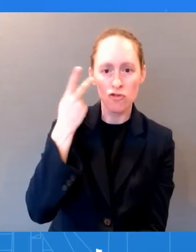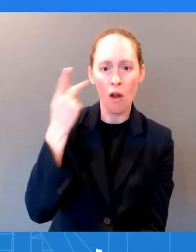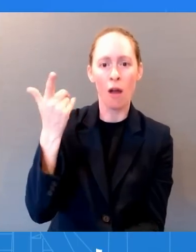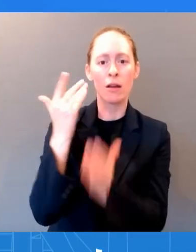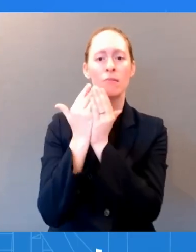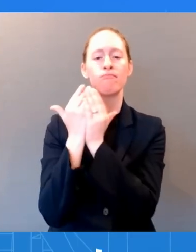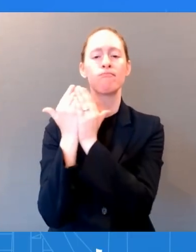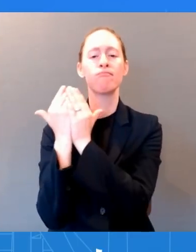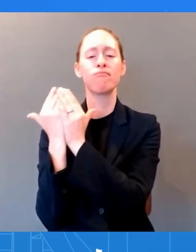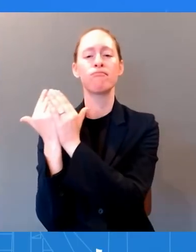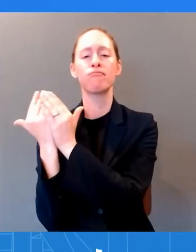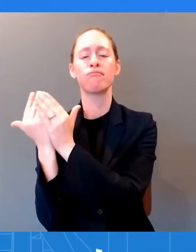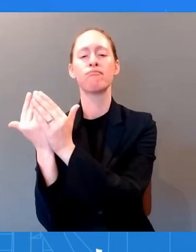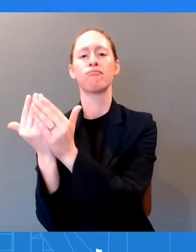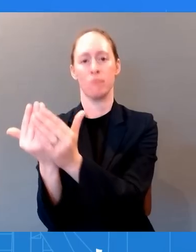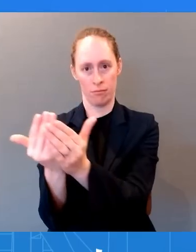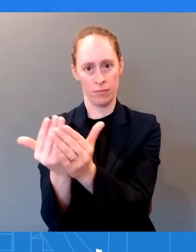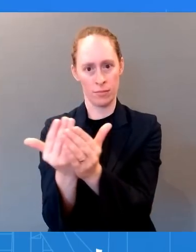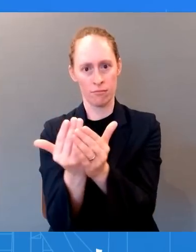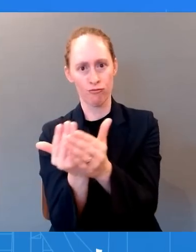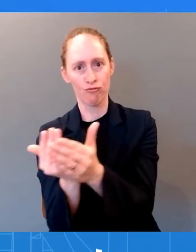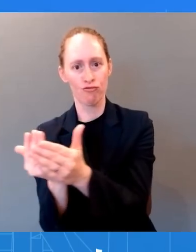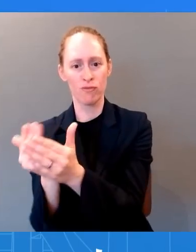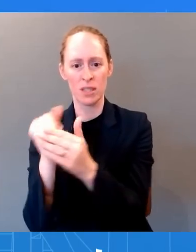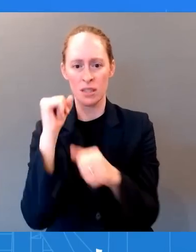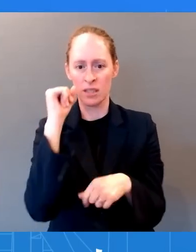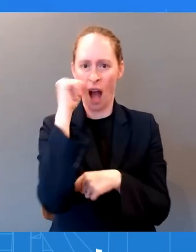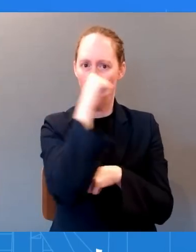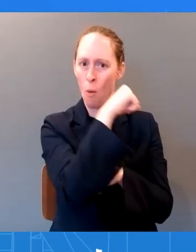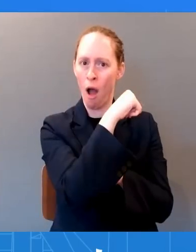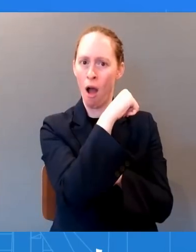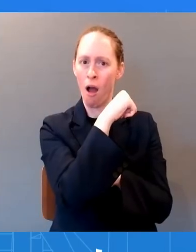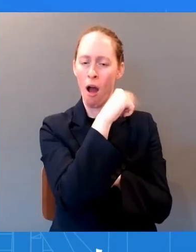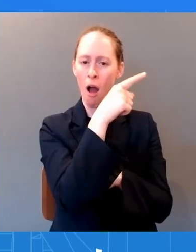Considering the buildup of tension since the Speaker's visit,